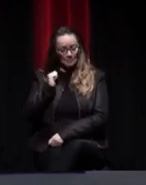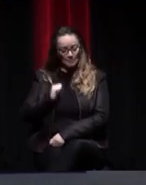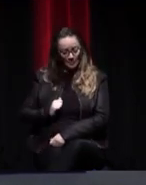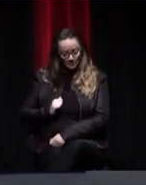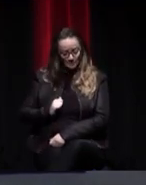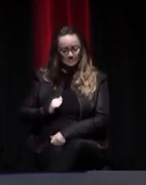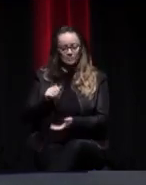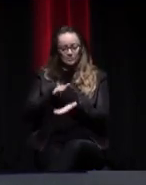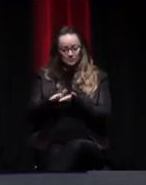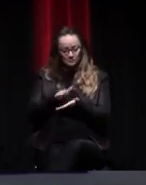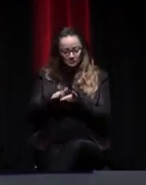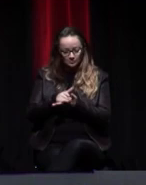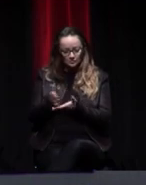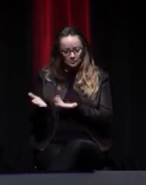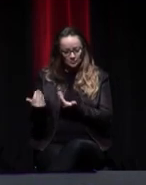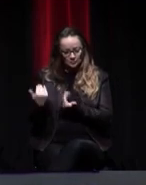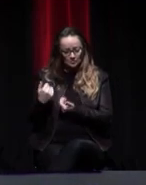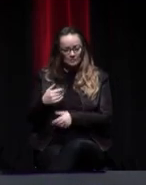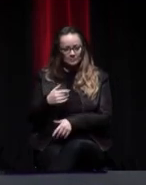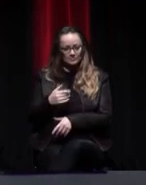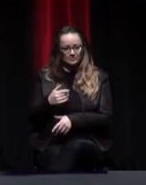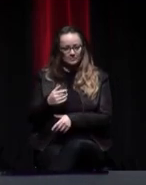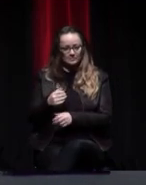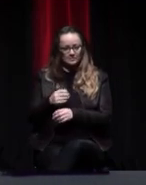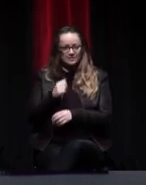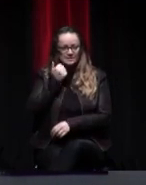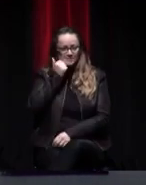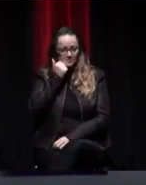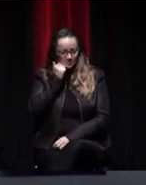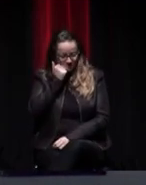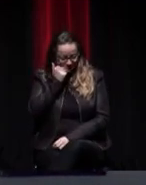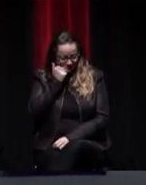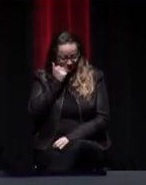of the Young Scientist notice of of our State, FAPERJ 2017.